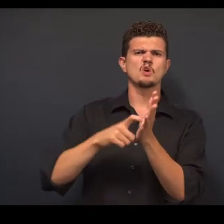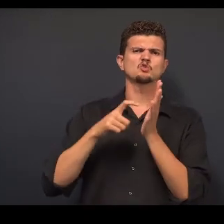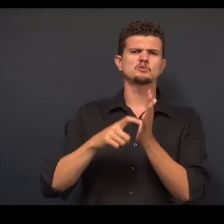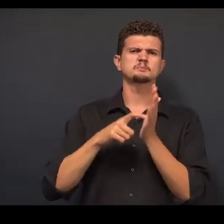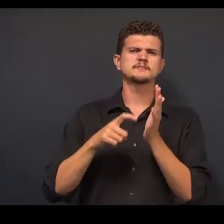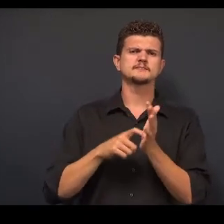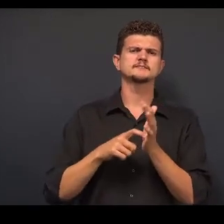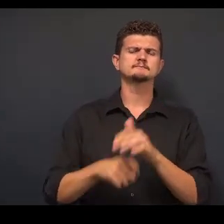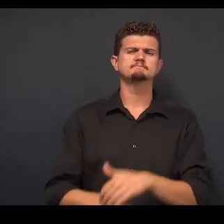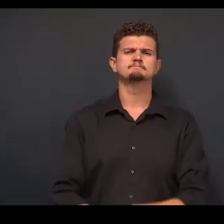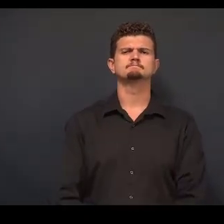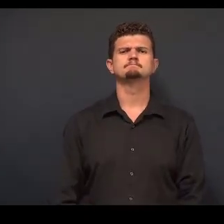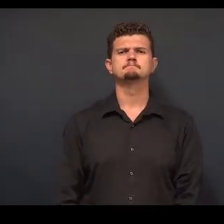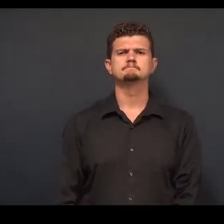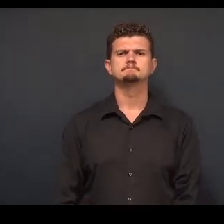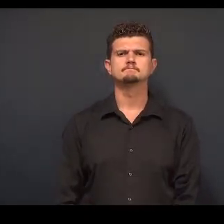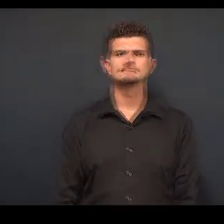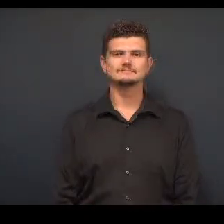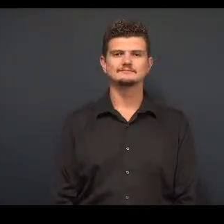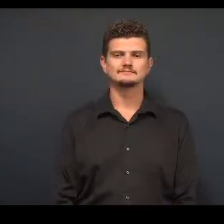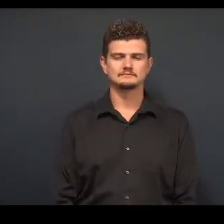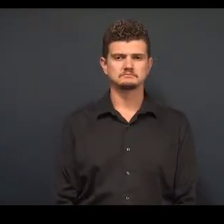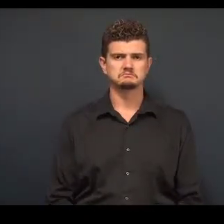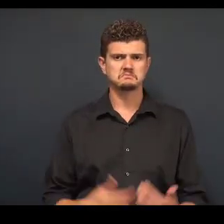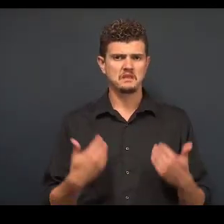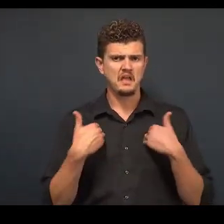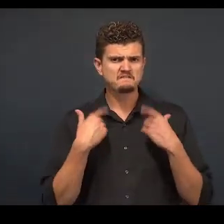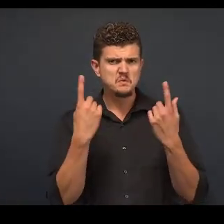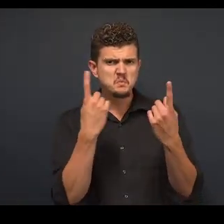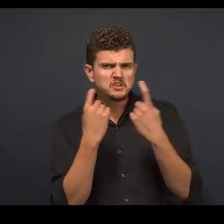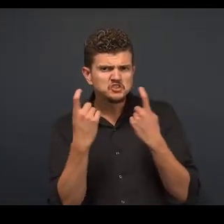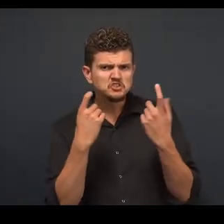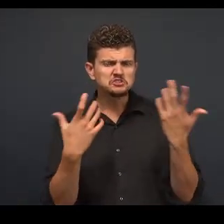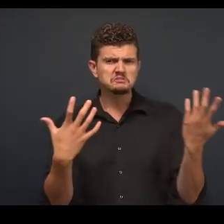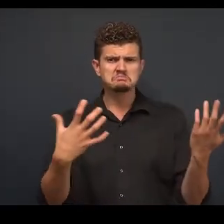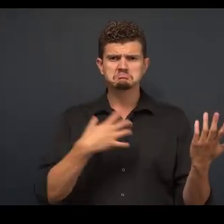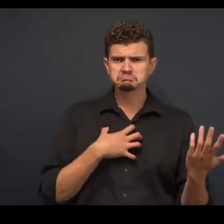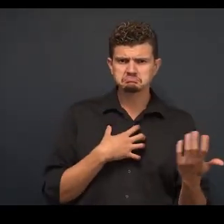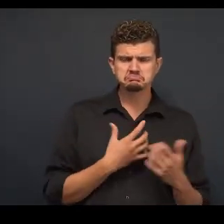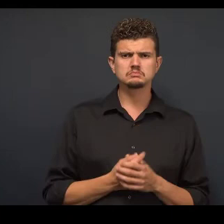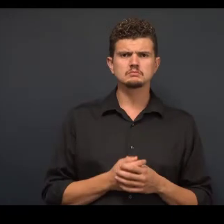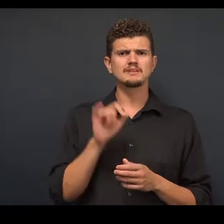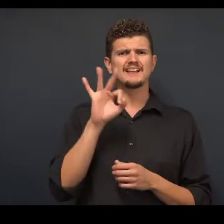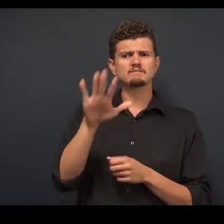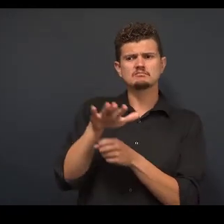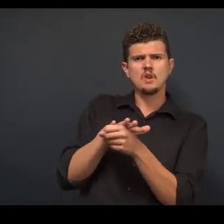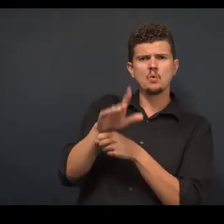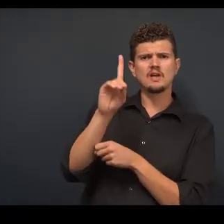or undue burden on the court. Questions and complaints